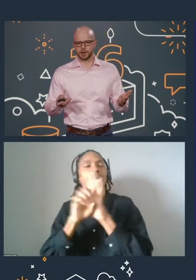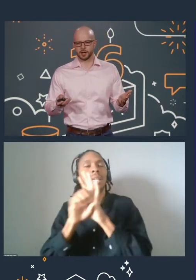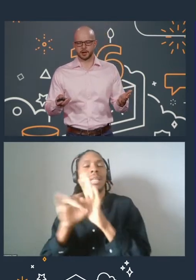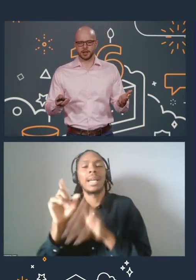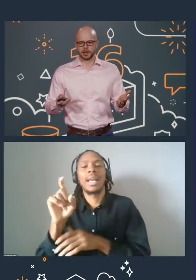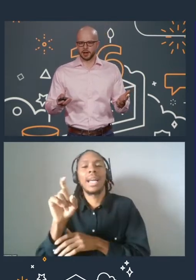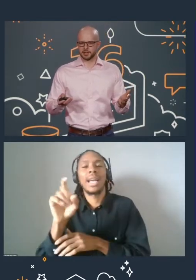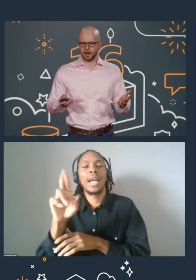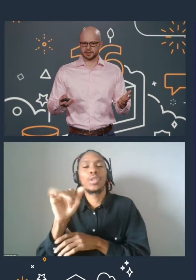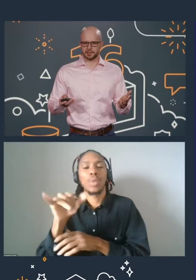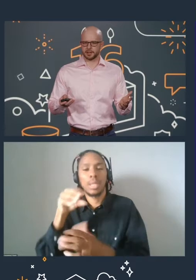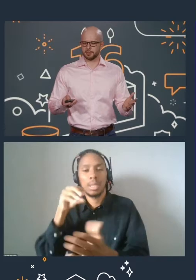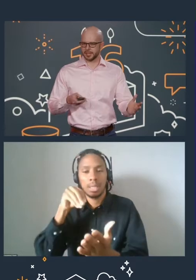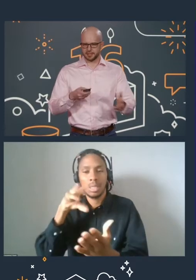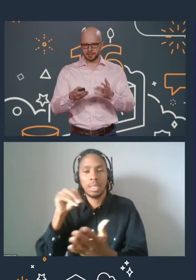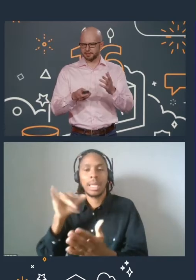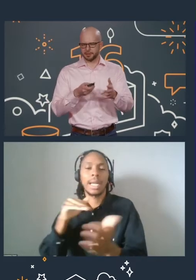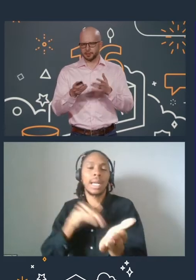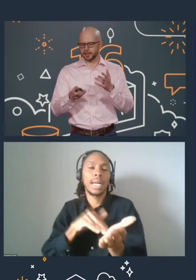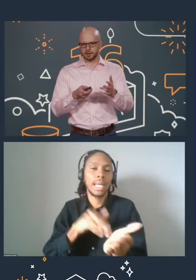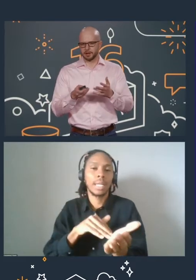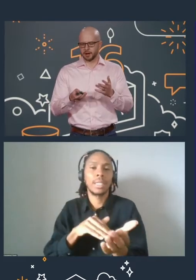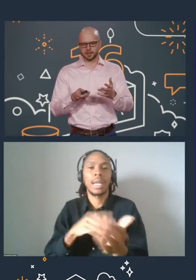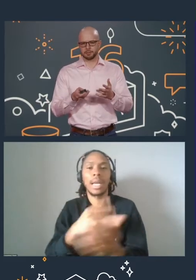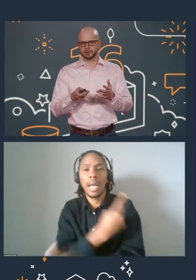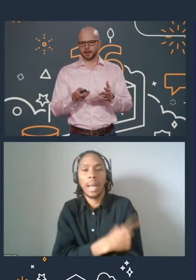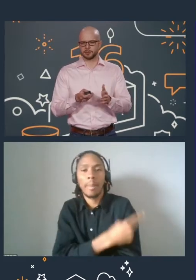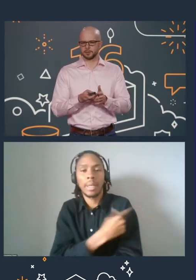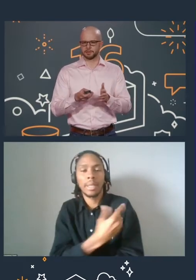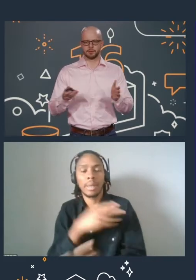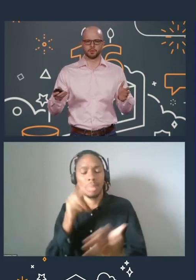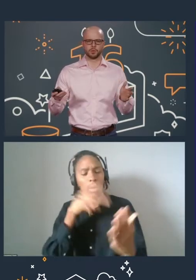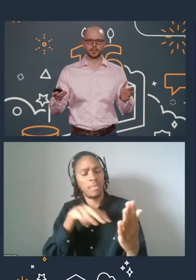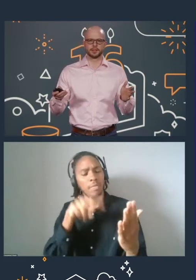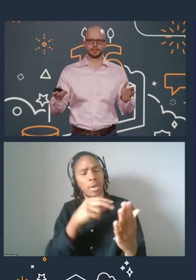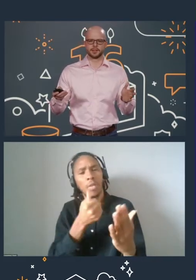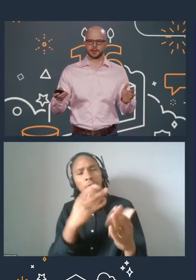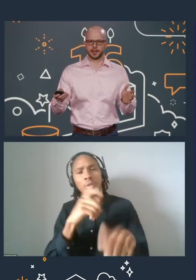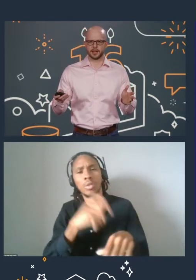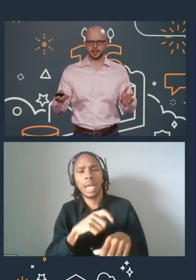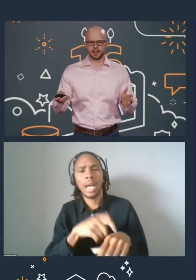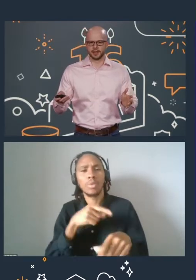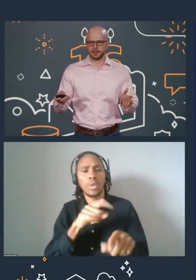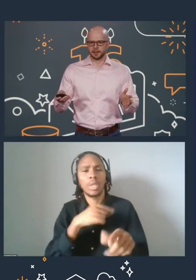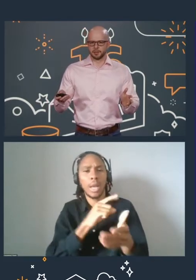where a doctor and a patient may view it a couple times during the first week that it's generated,